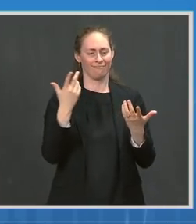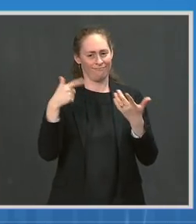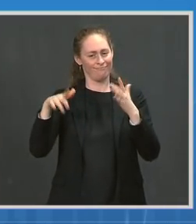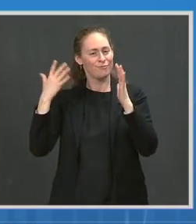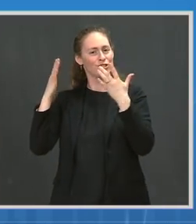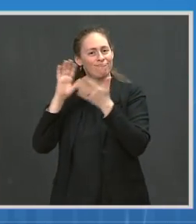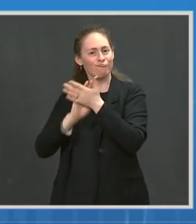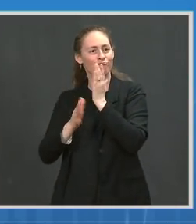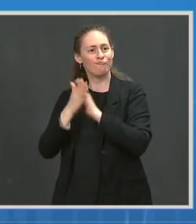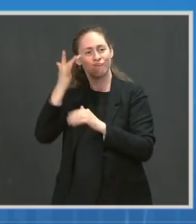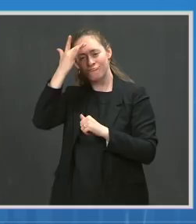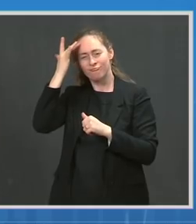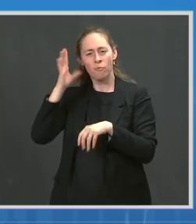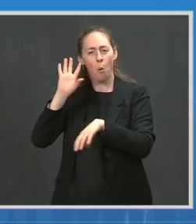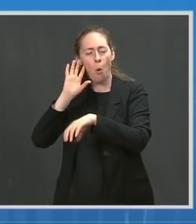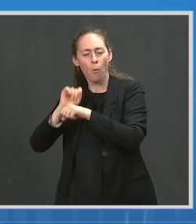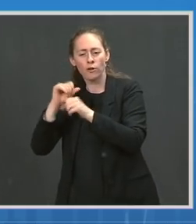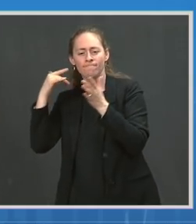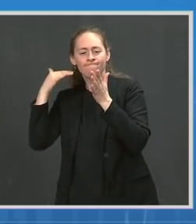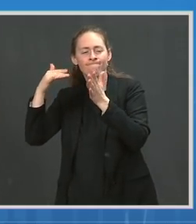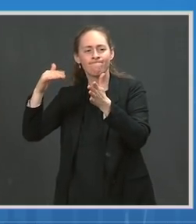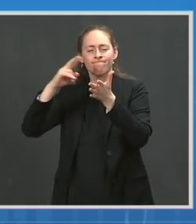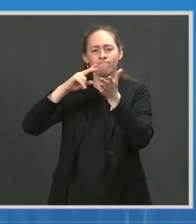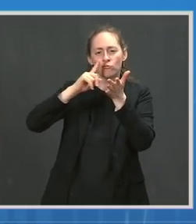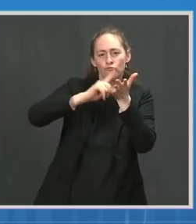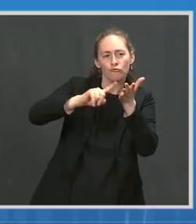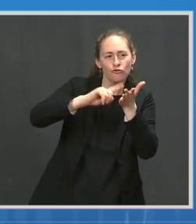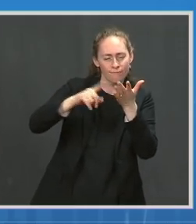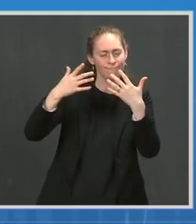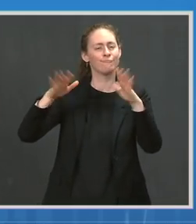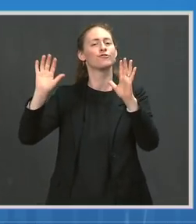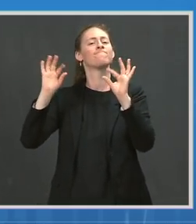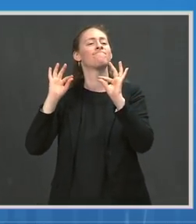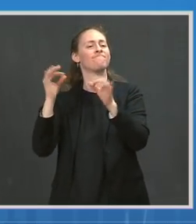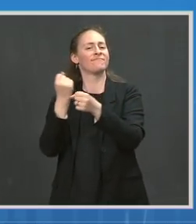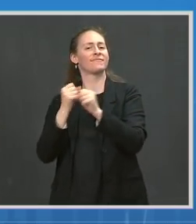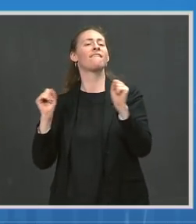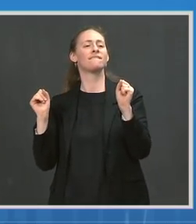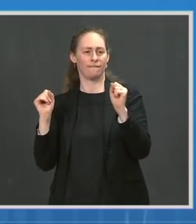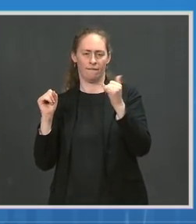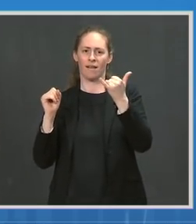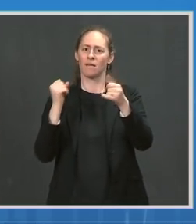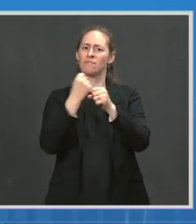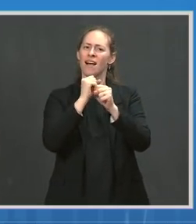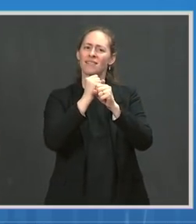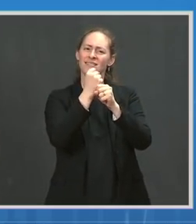and seen the extraordinary difference in their life and their health and their safety of their family that can happen from these vaccines.